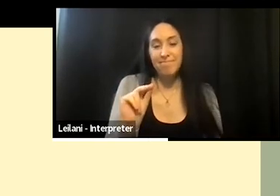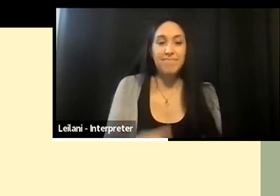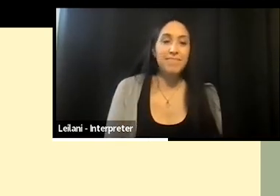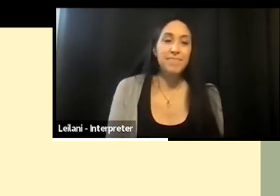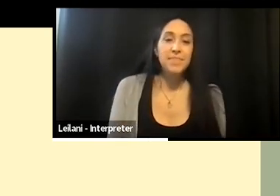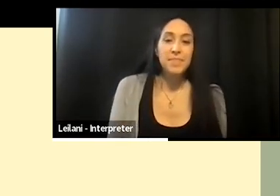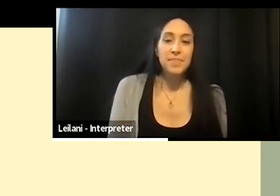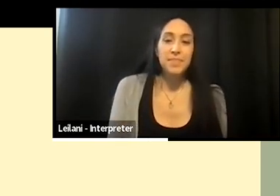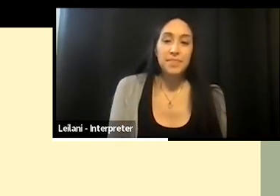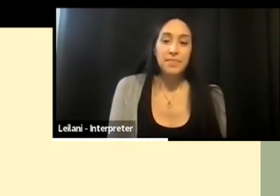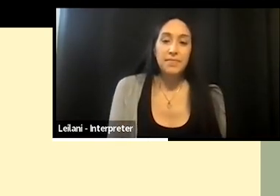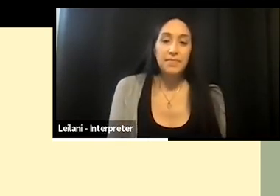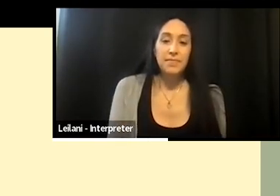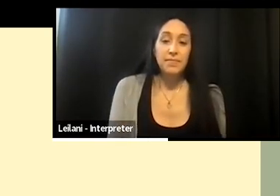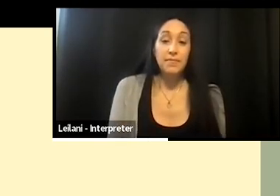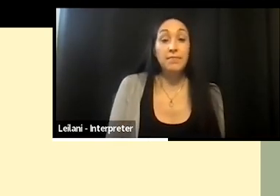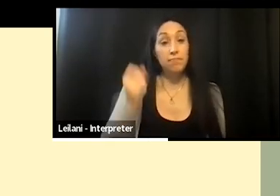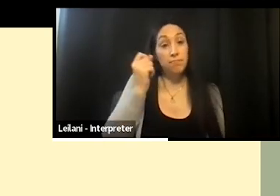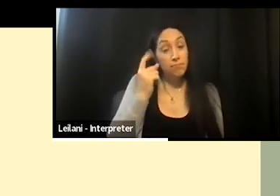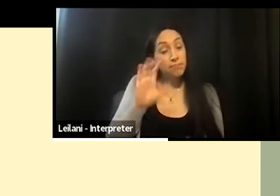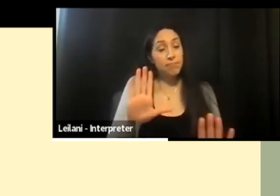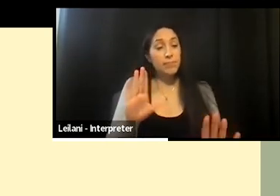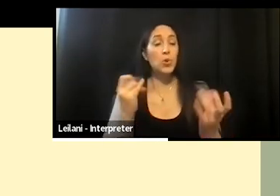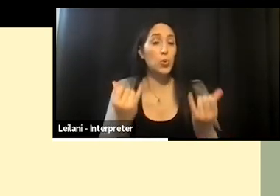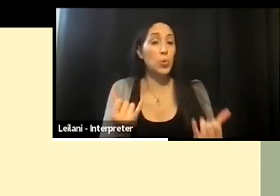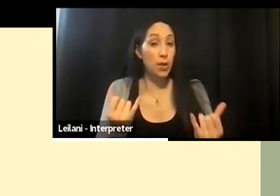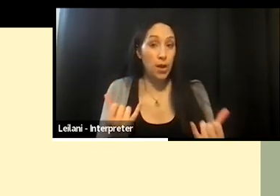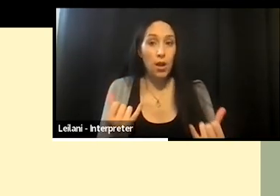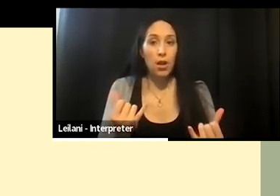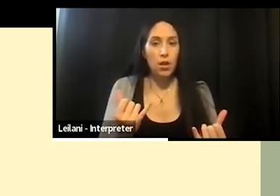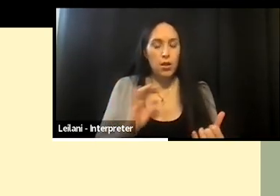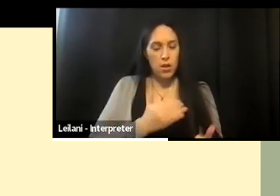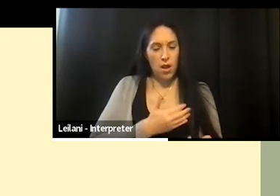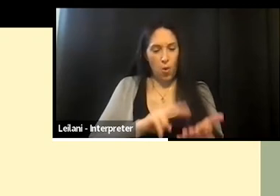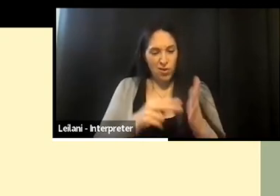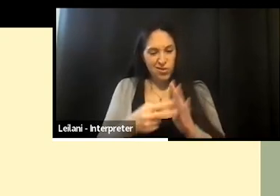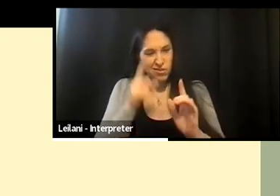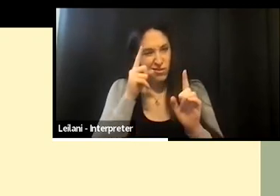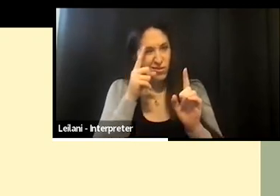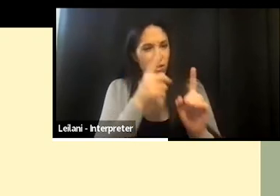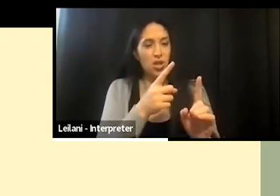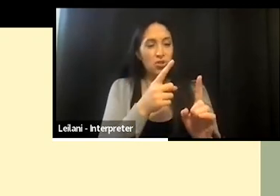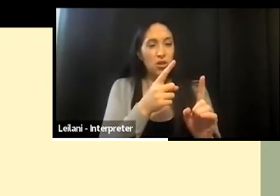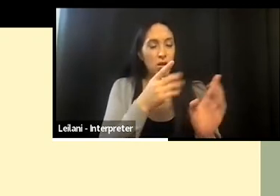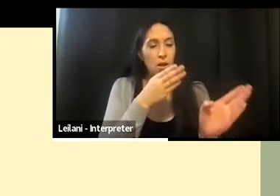However, today we make an intention to shift so that it will be a soothing balm